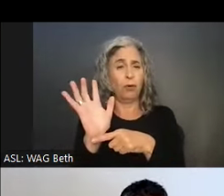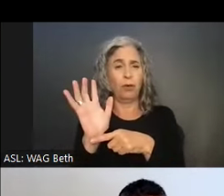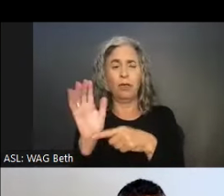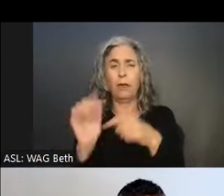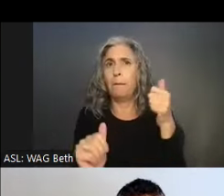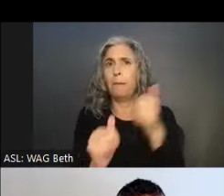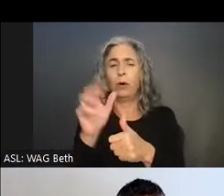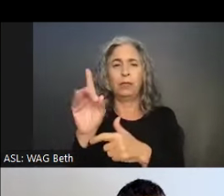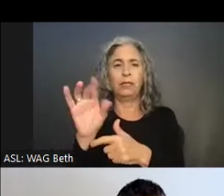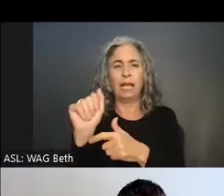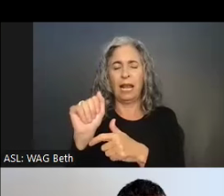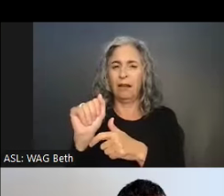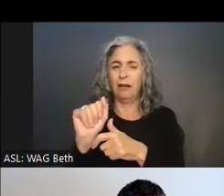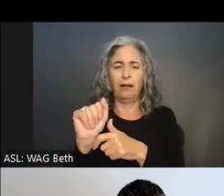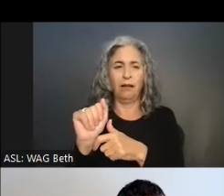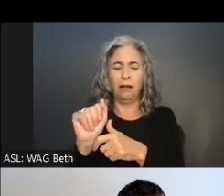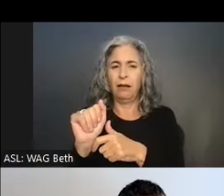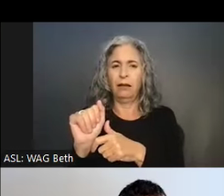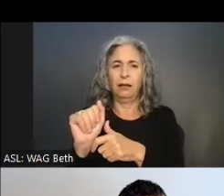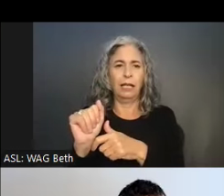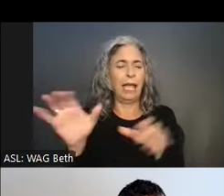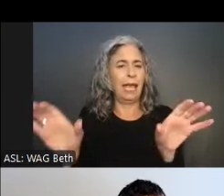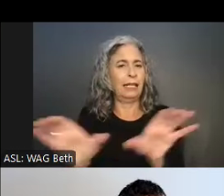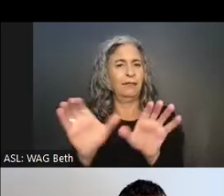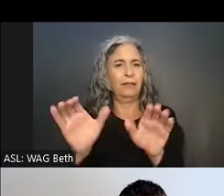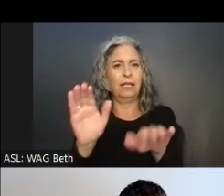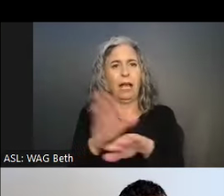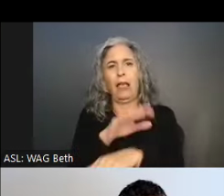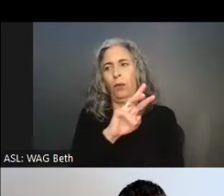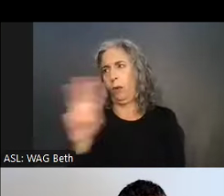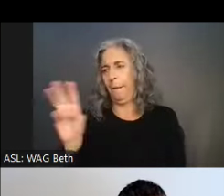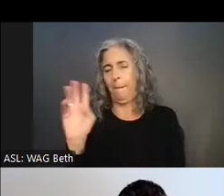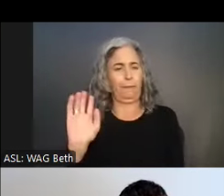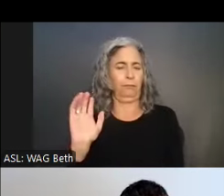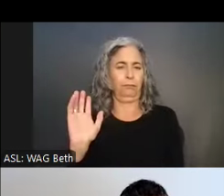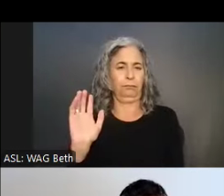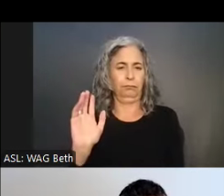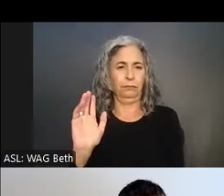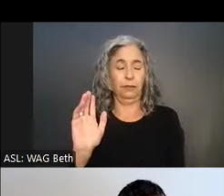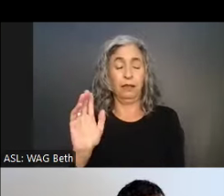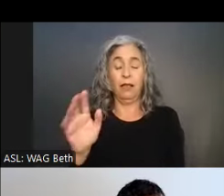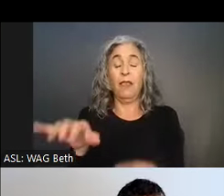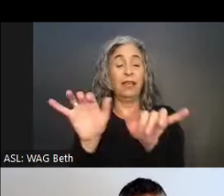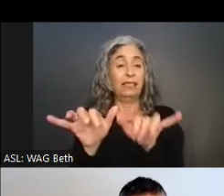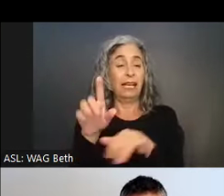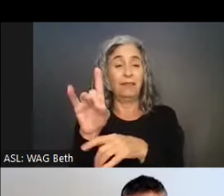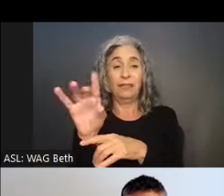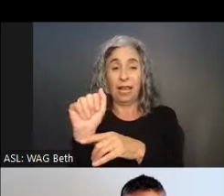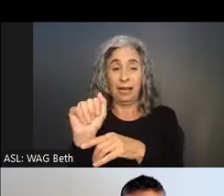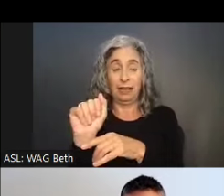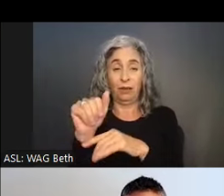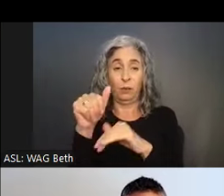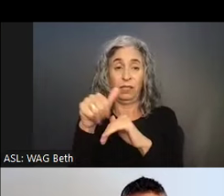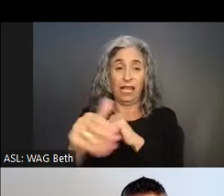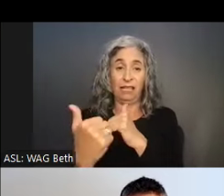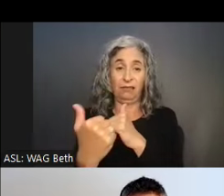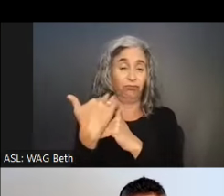activity we do on the web. The size of the data we send and receive is directly related to the amount